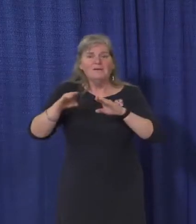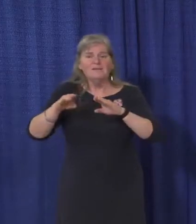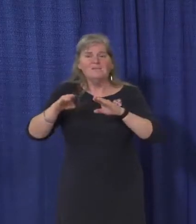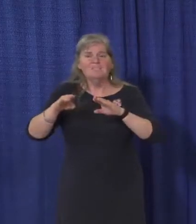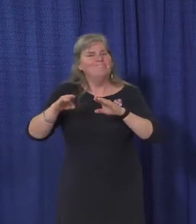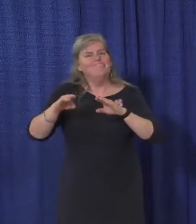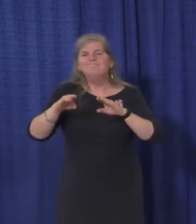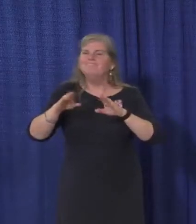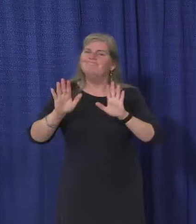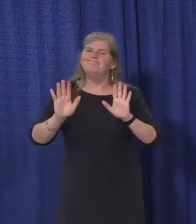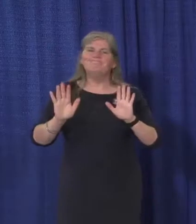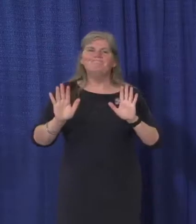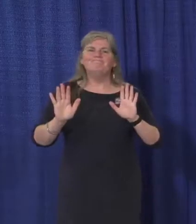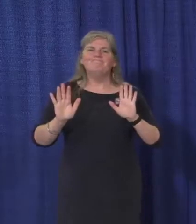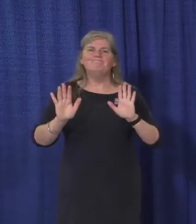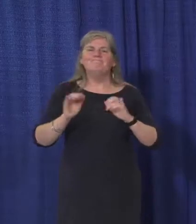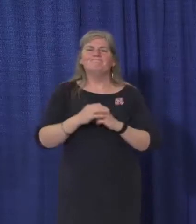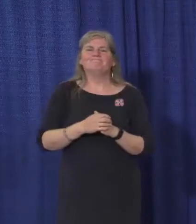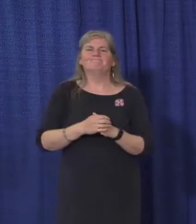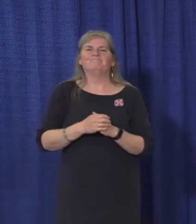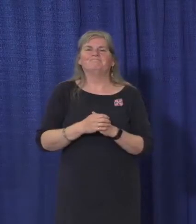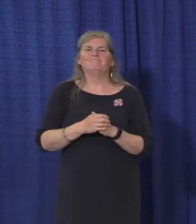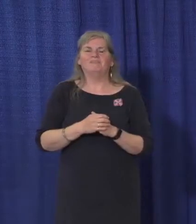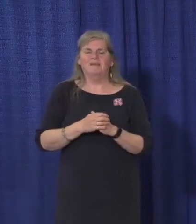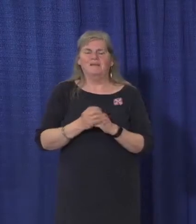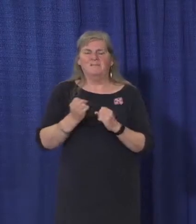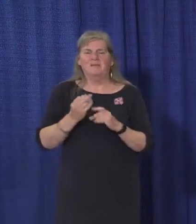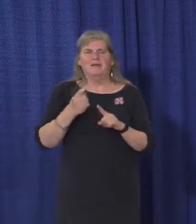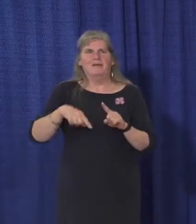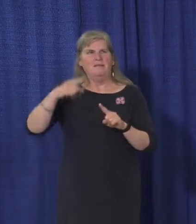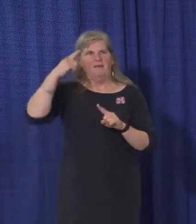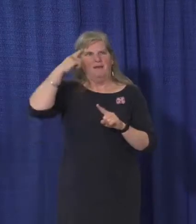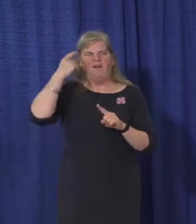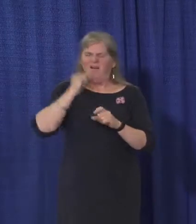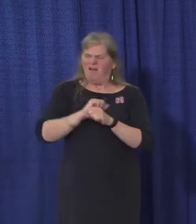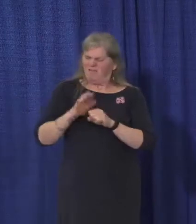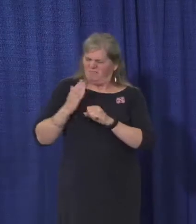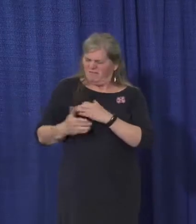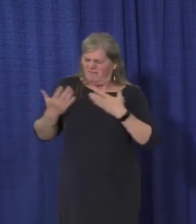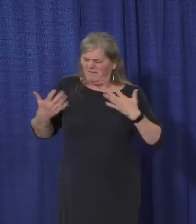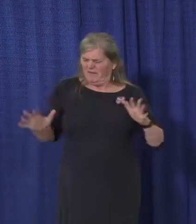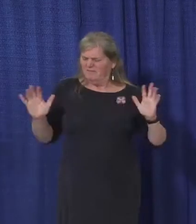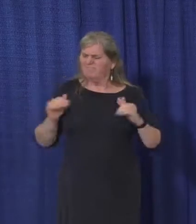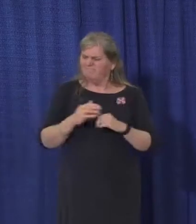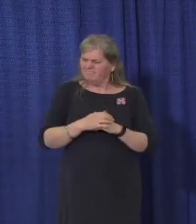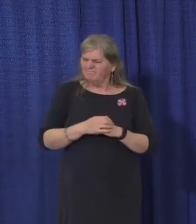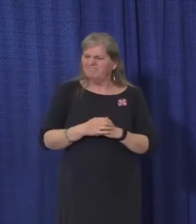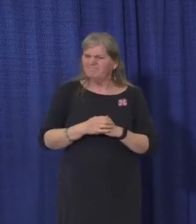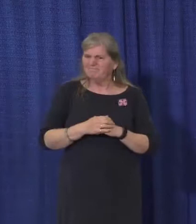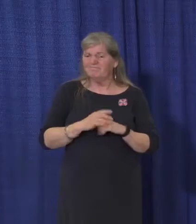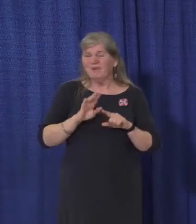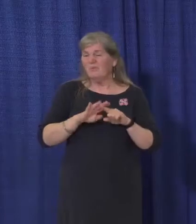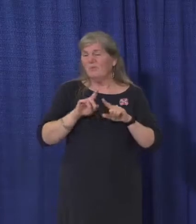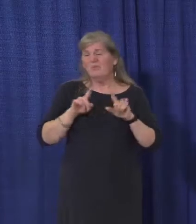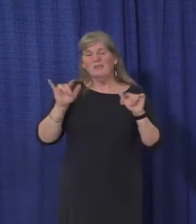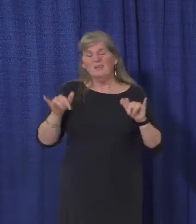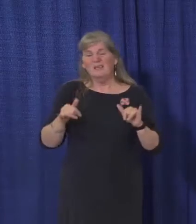relaxations this hit us. And he thought we were finished with COVID up here but we have